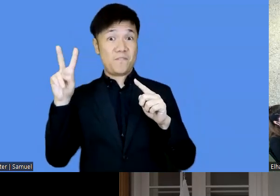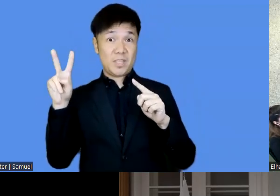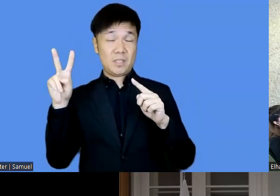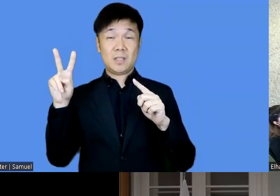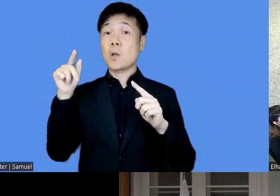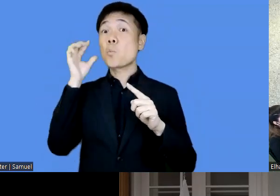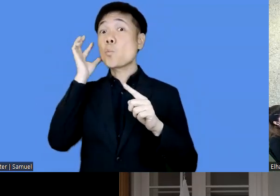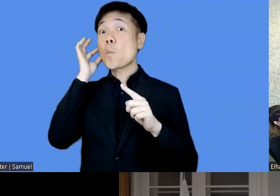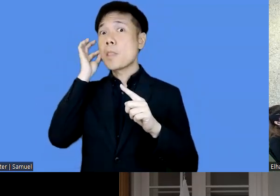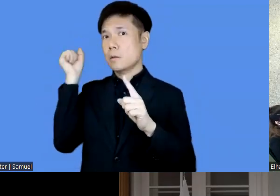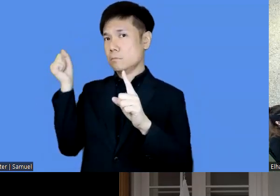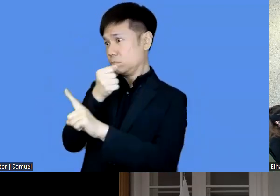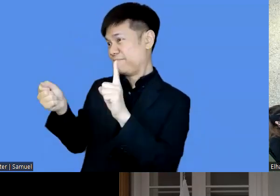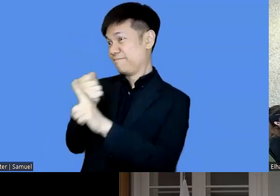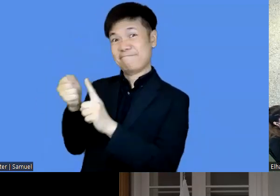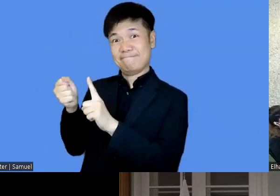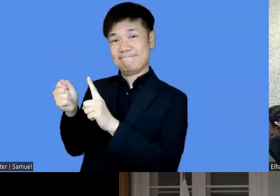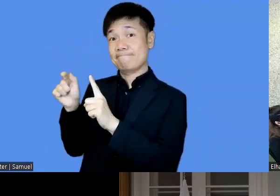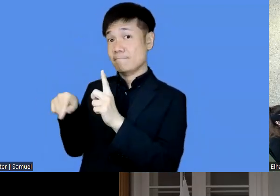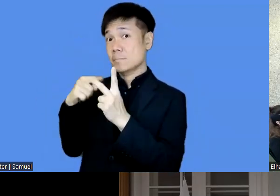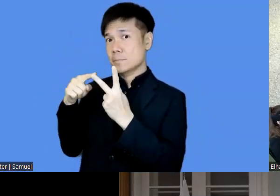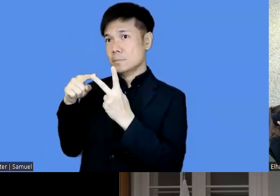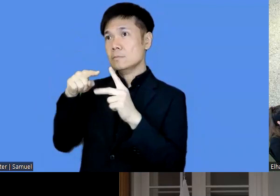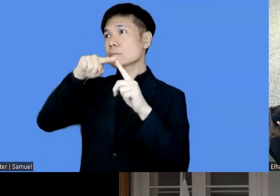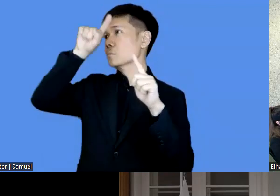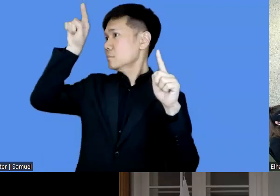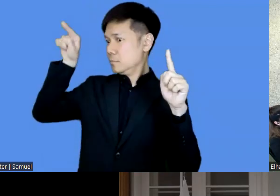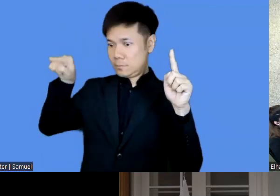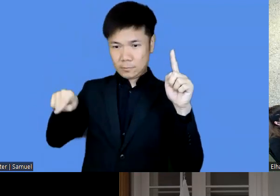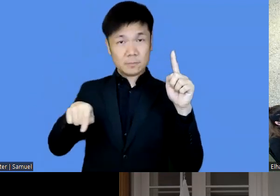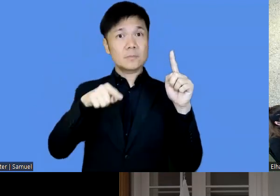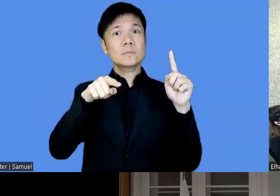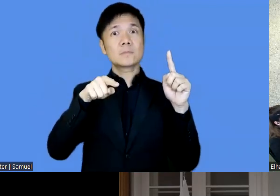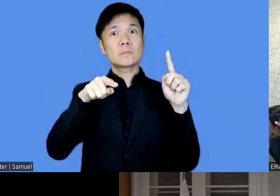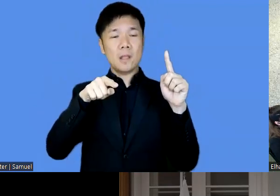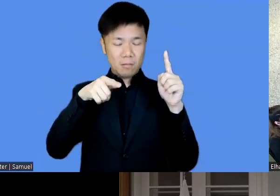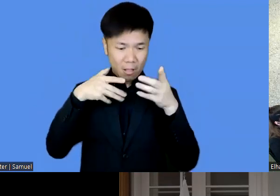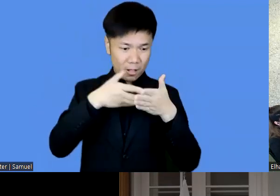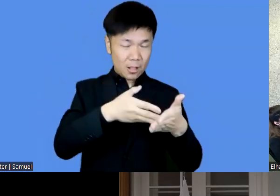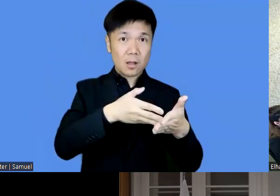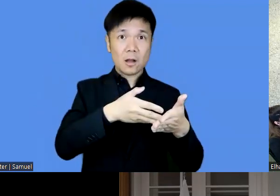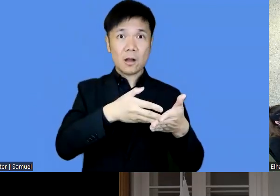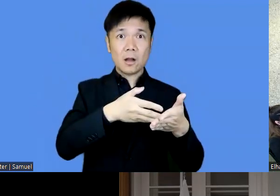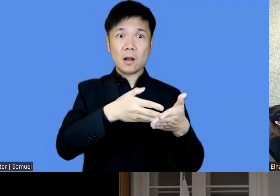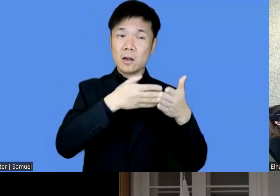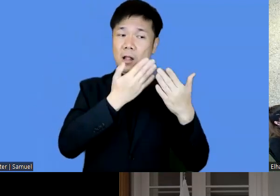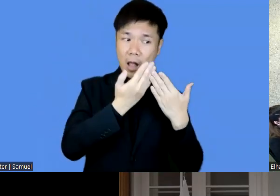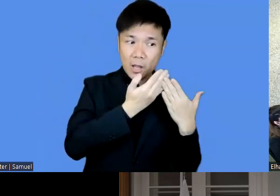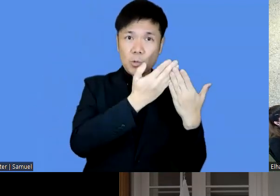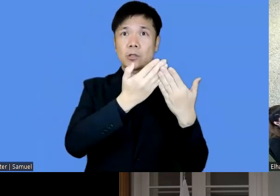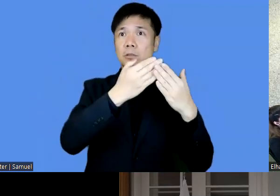which by itself, like aggravates barriers in accessing health, education, income, and